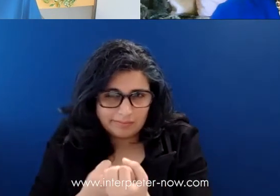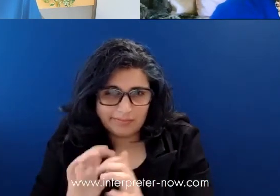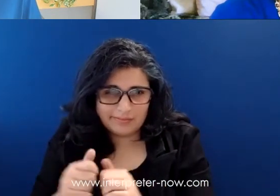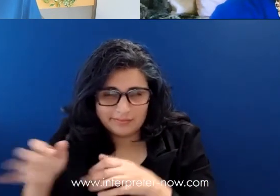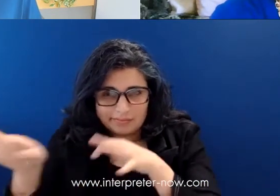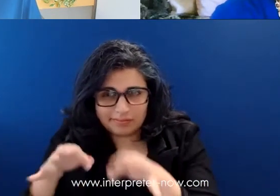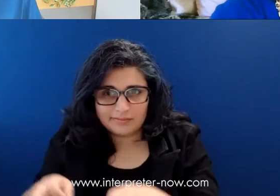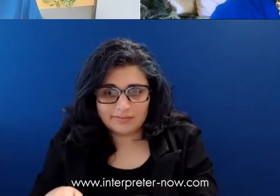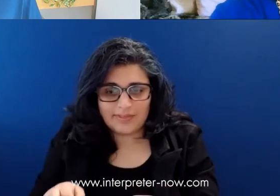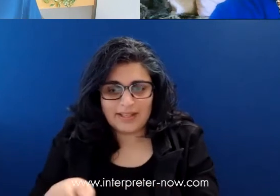for other people.